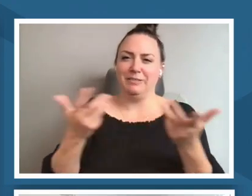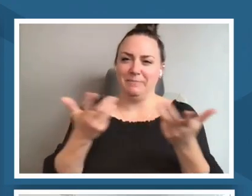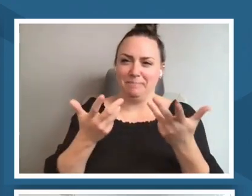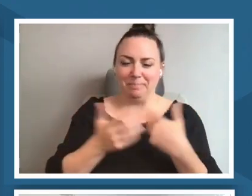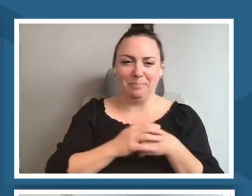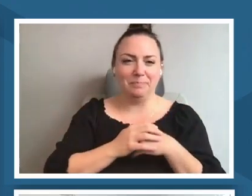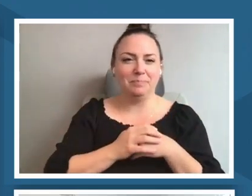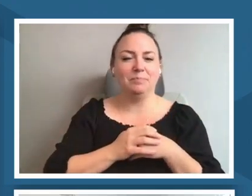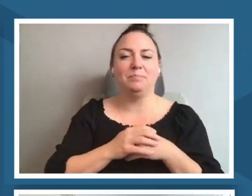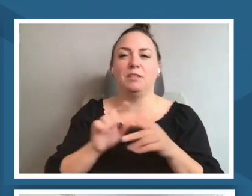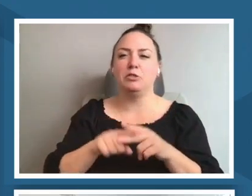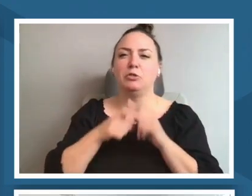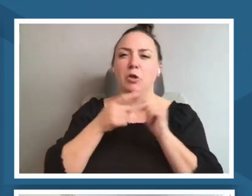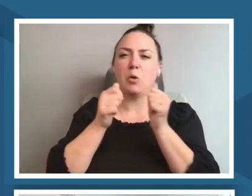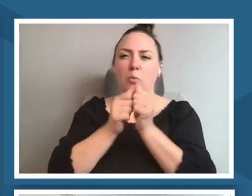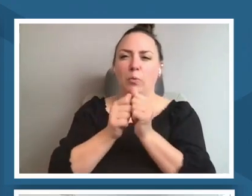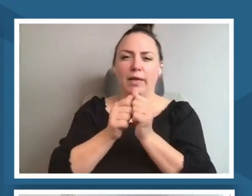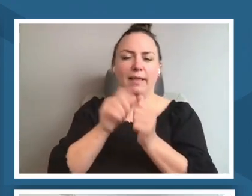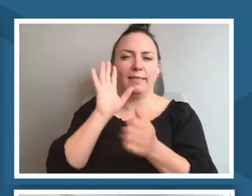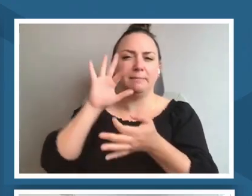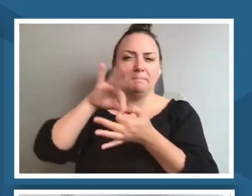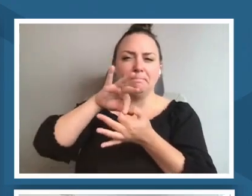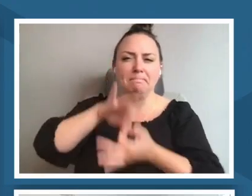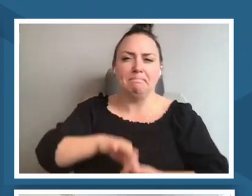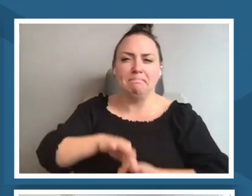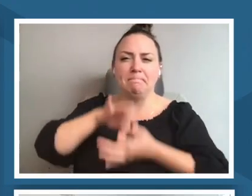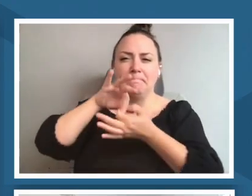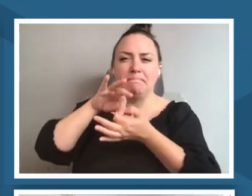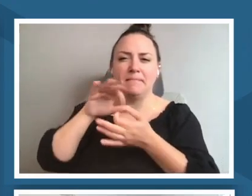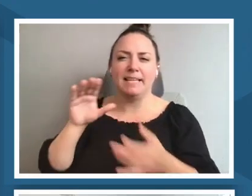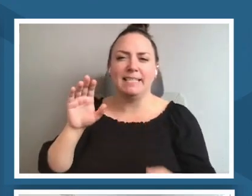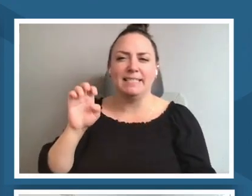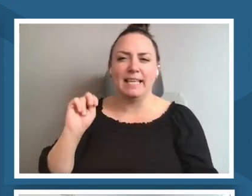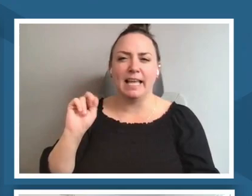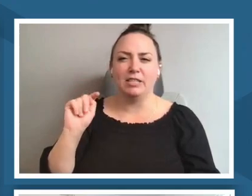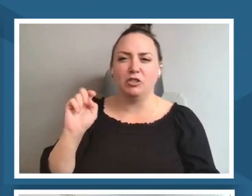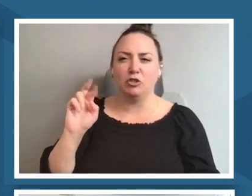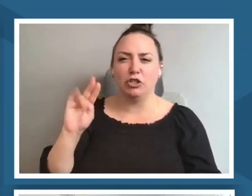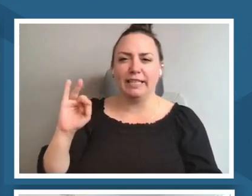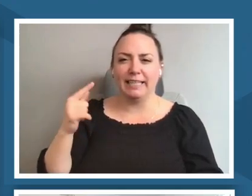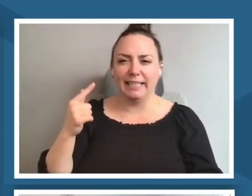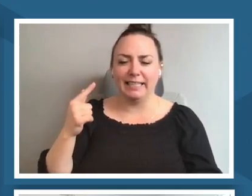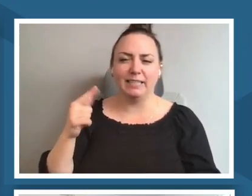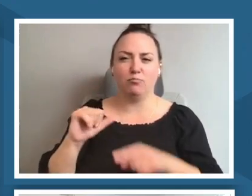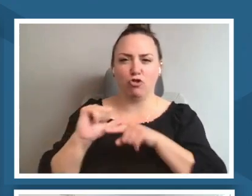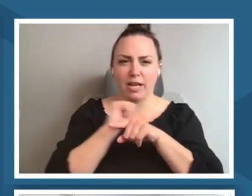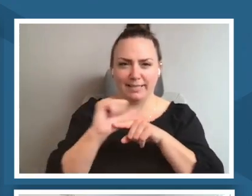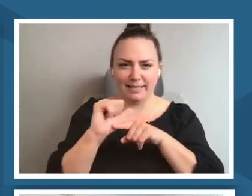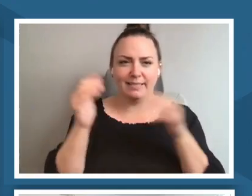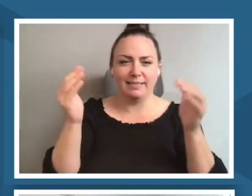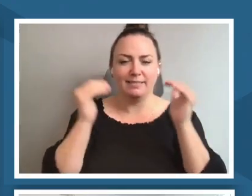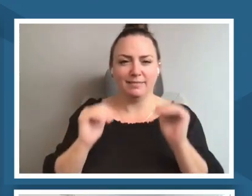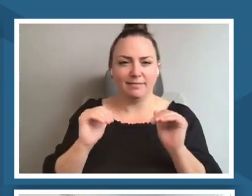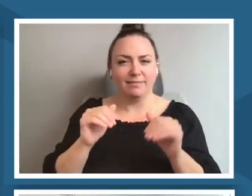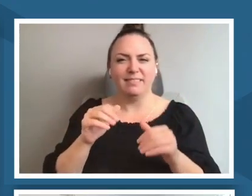and then we're going to engage in a slow